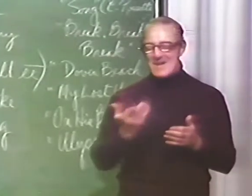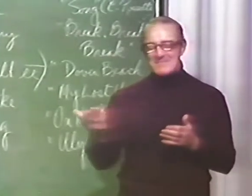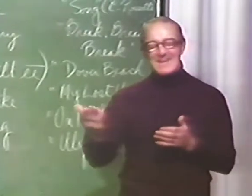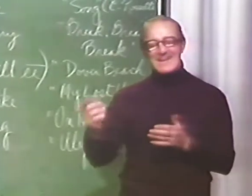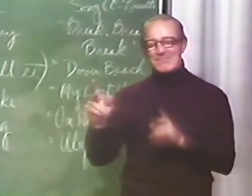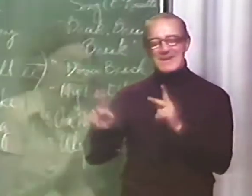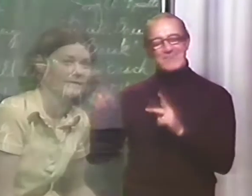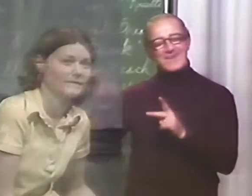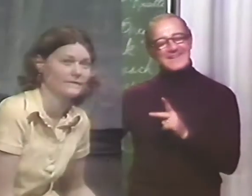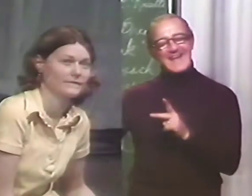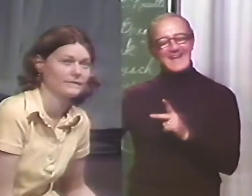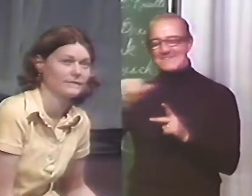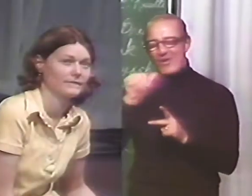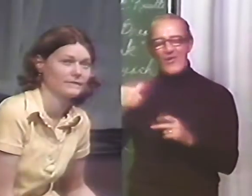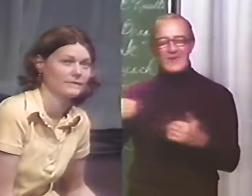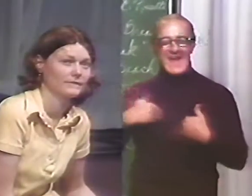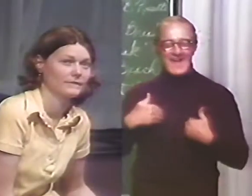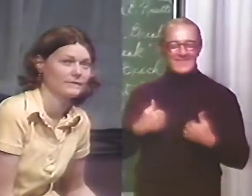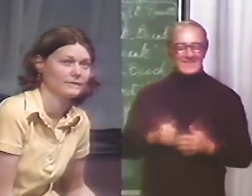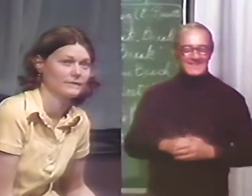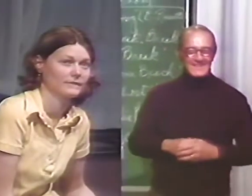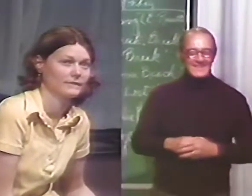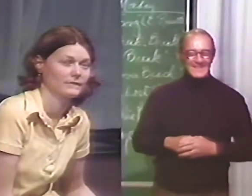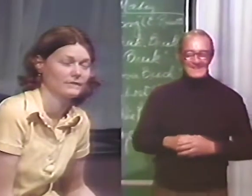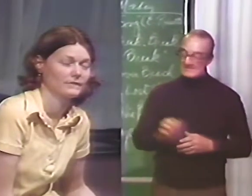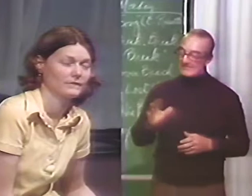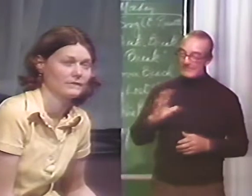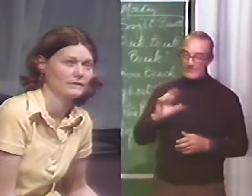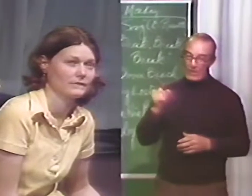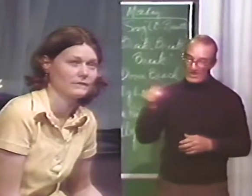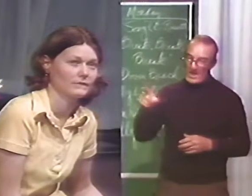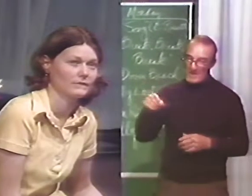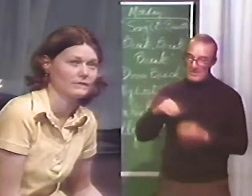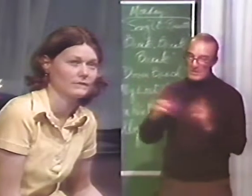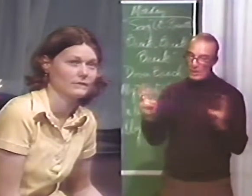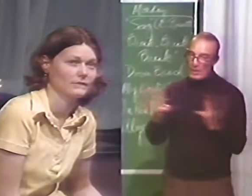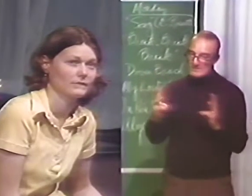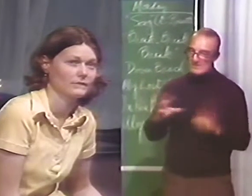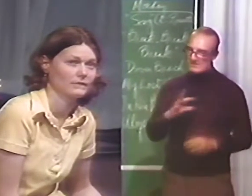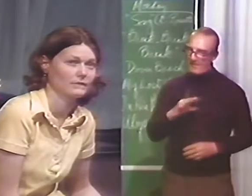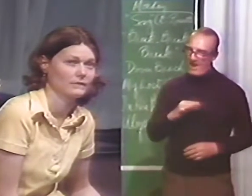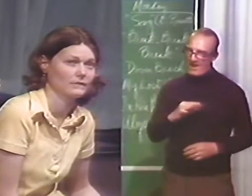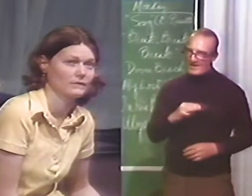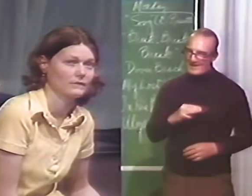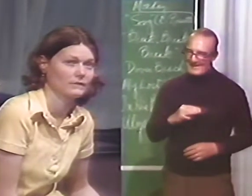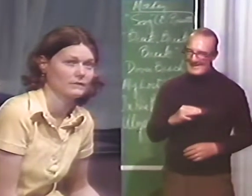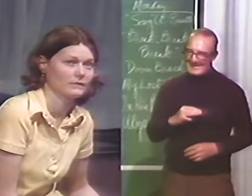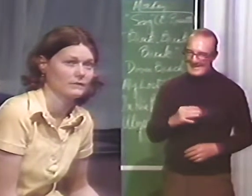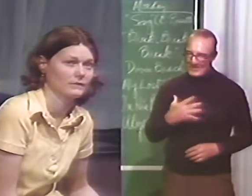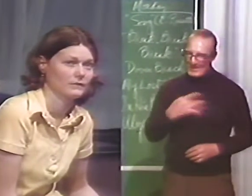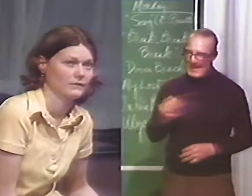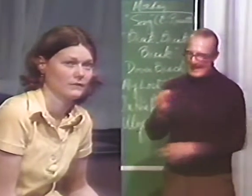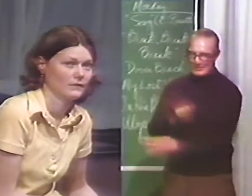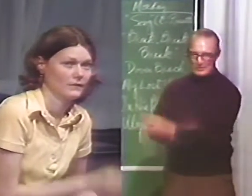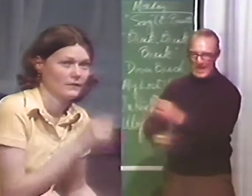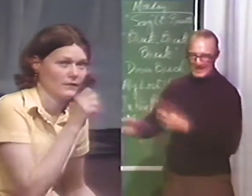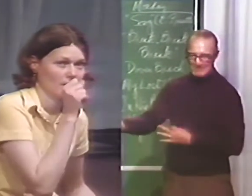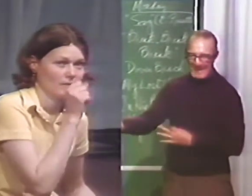NICE. THAT'S SOMETHING PEOPLE THERE DON'T HAVE. FOR THEM IN THE WINTER, FINE.